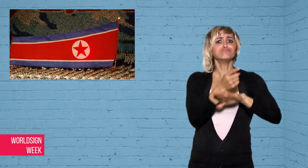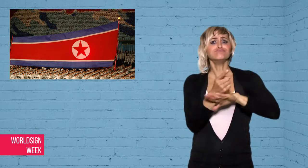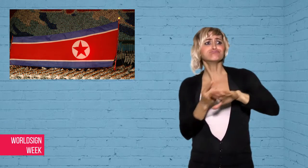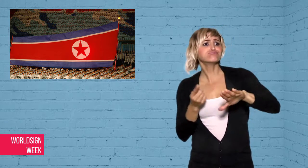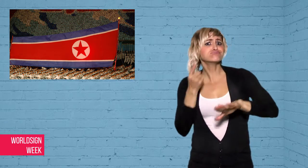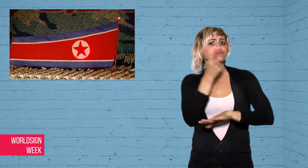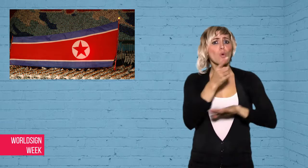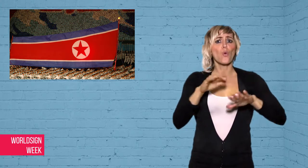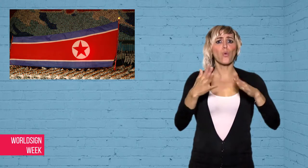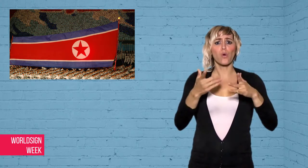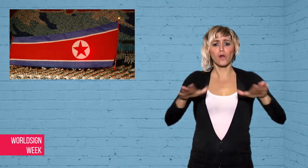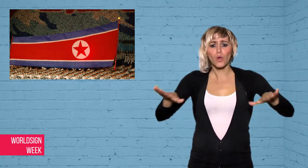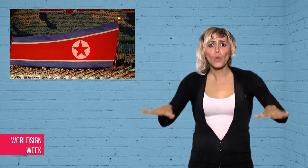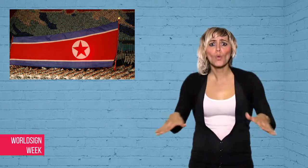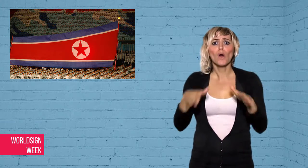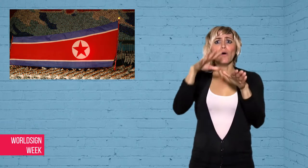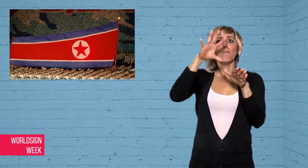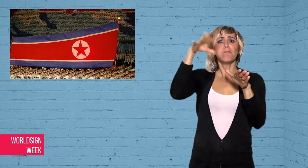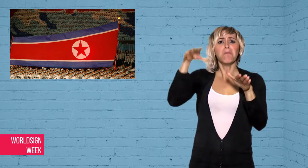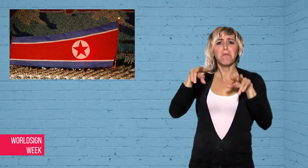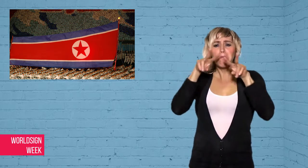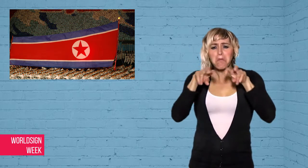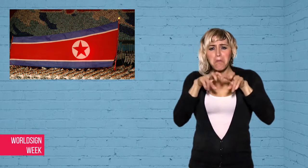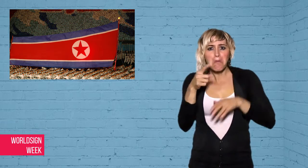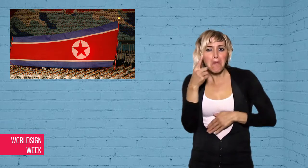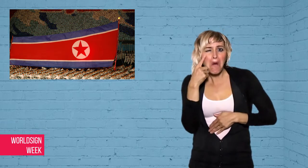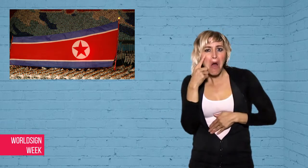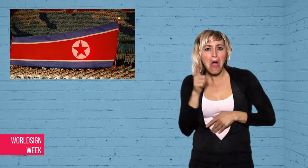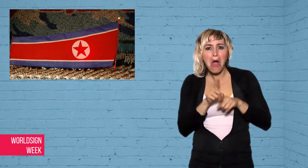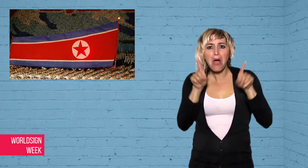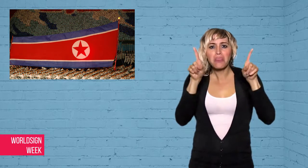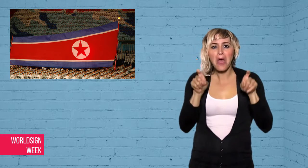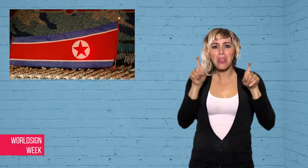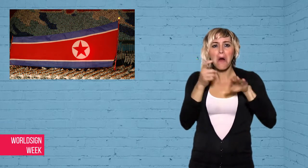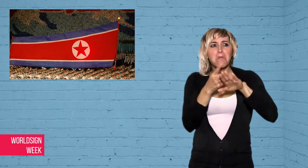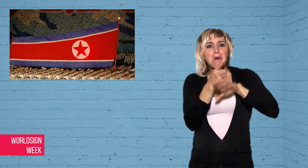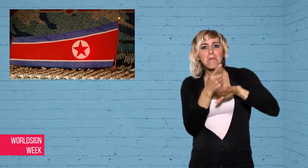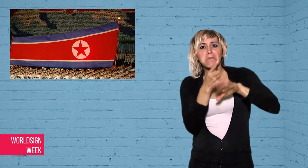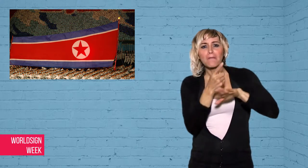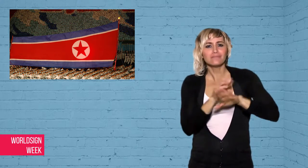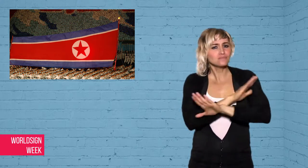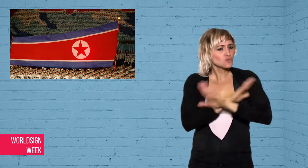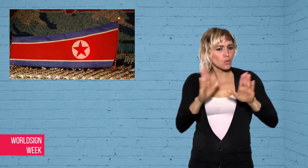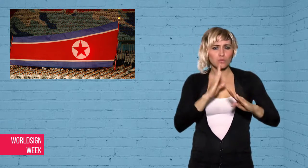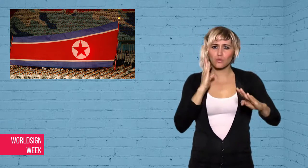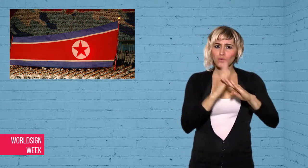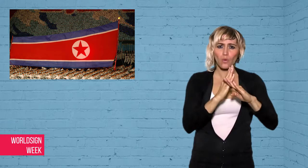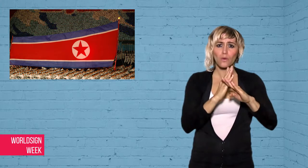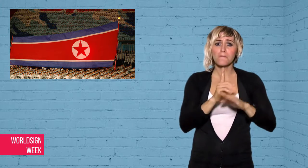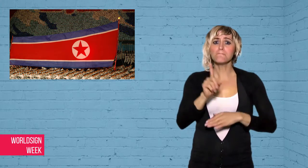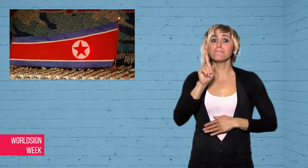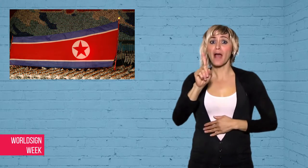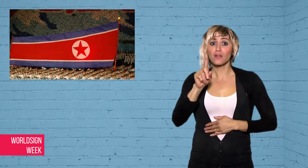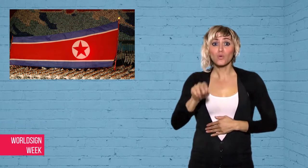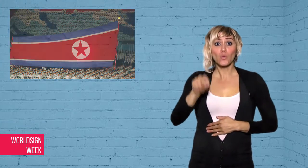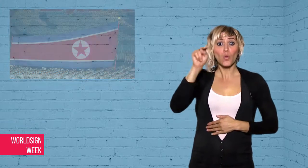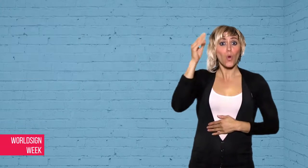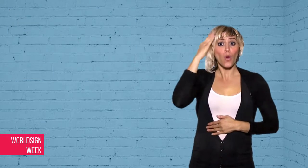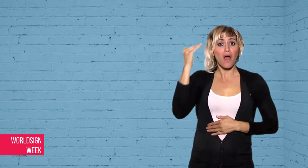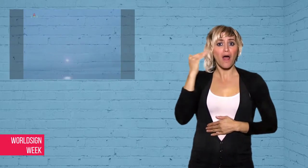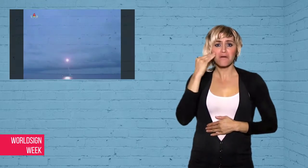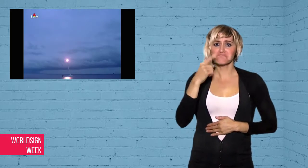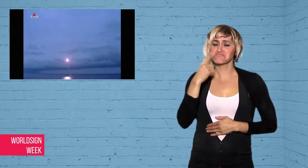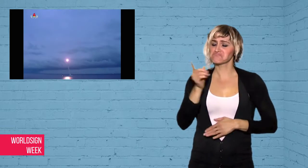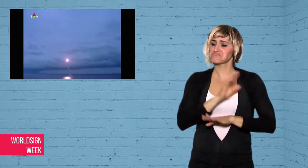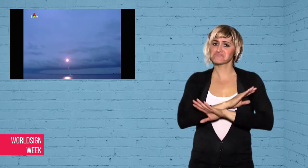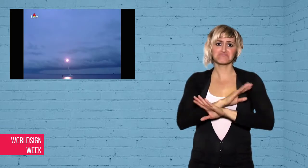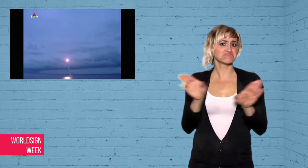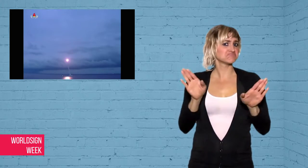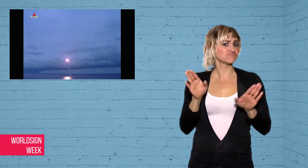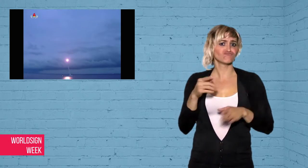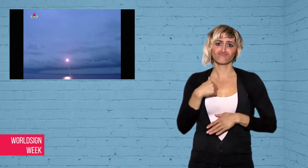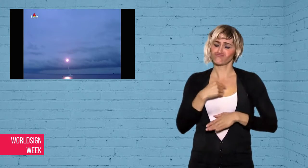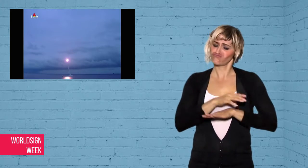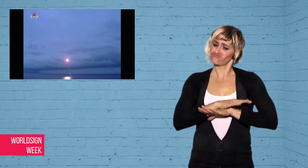halt all missile launches and nuclear tests, NK